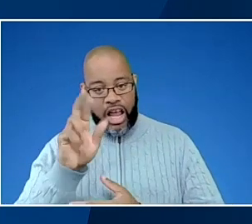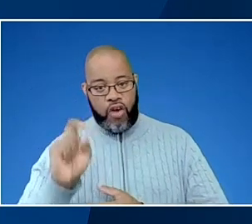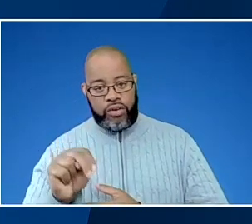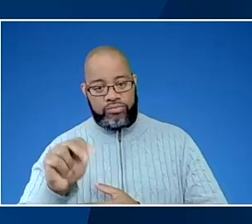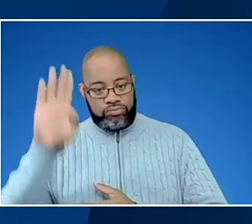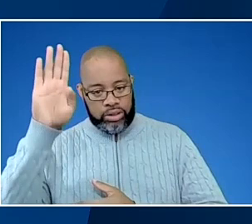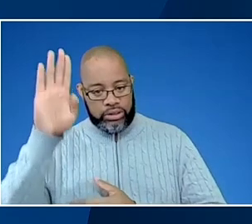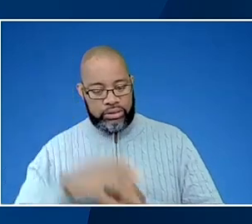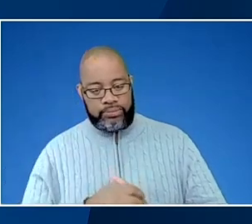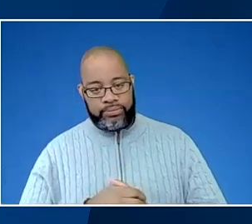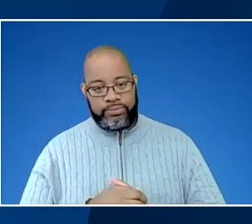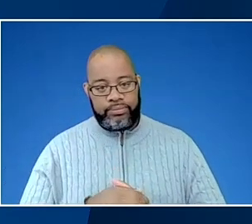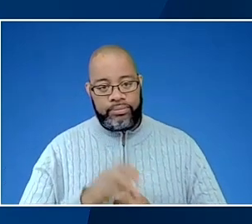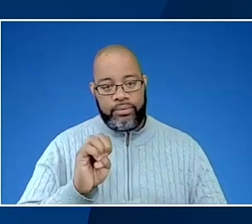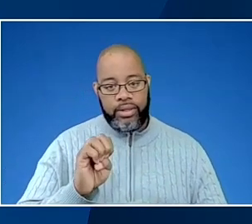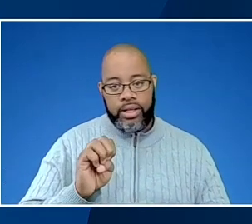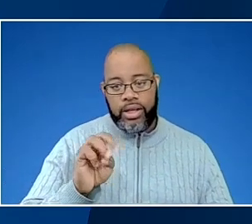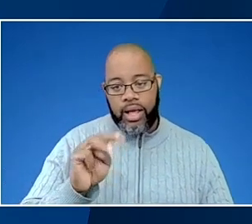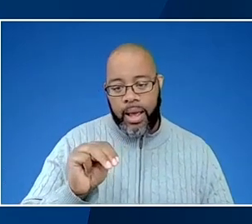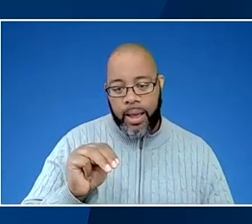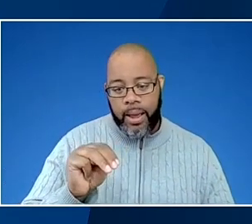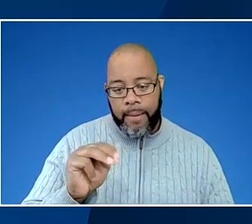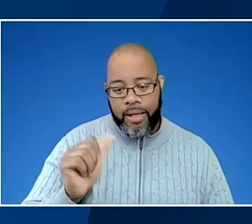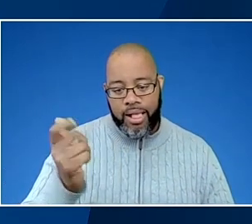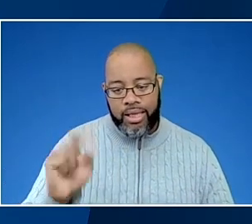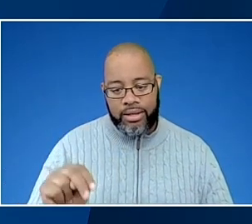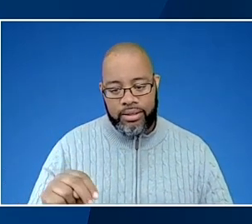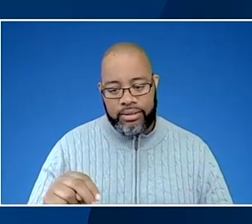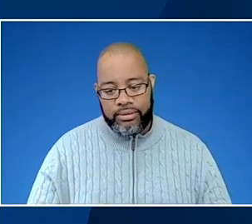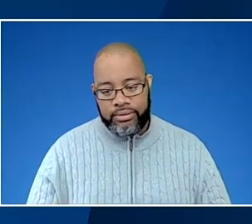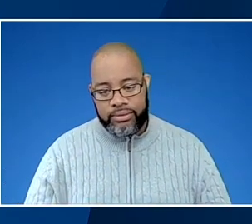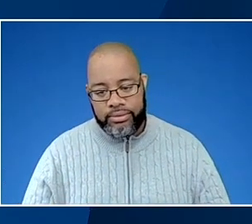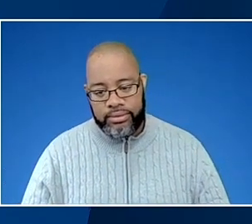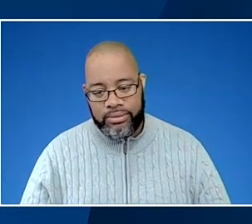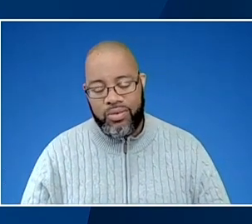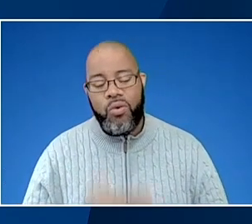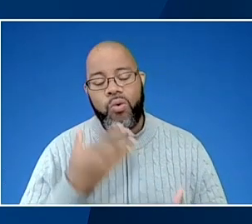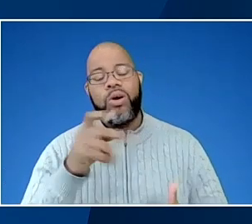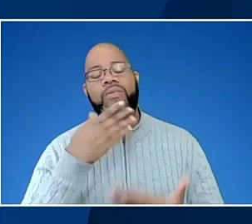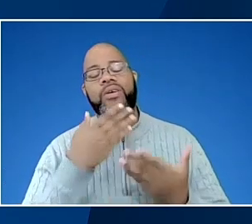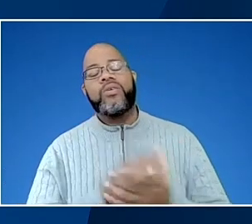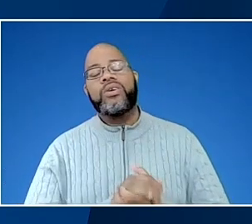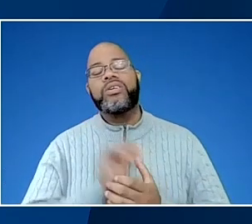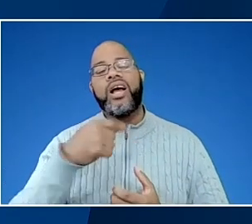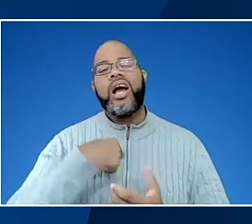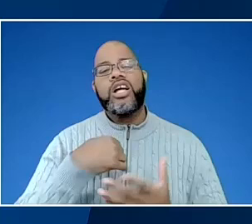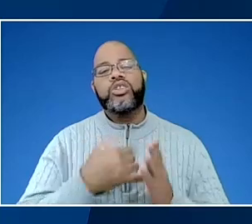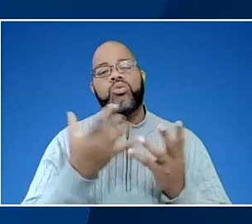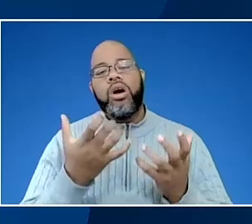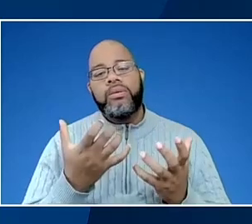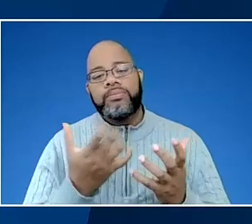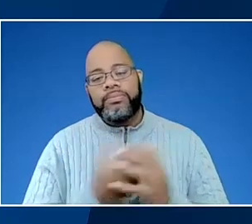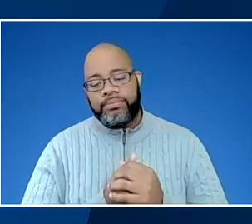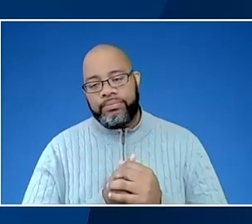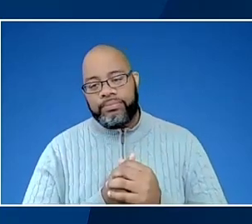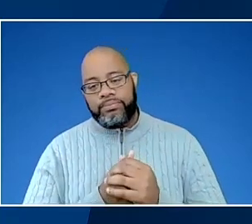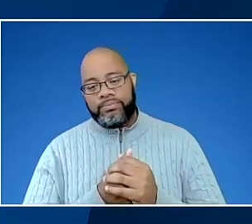Emalyn? Okay. Thank you. Yeah, I just wanted to, I mean, I just felt like I wanted to just